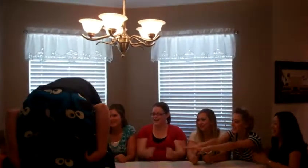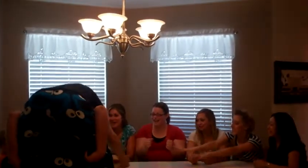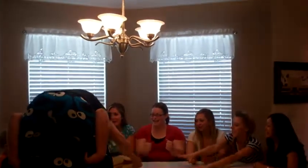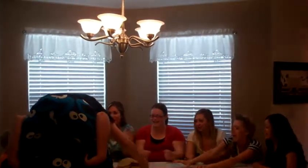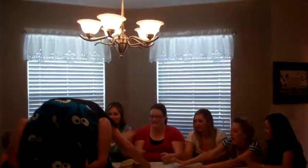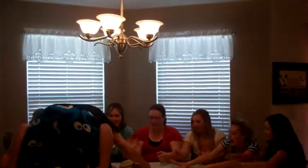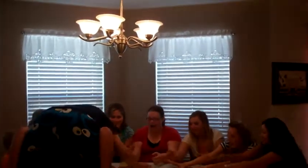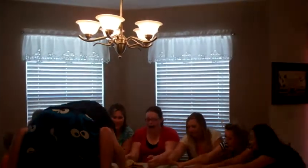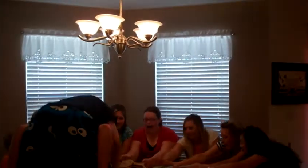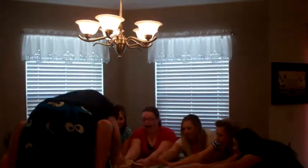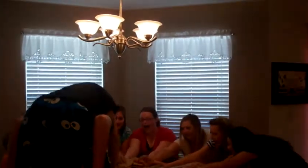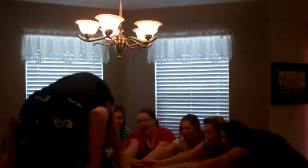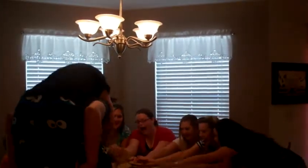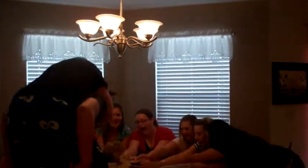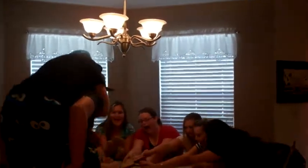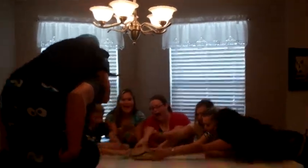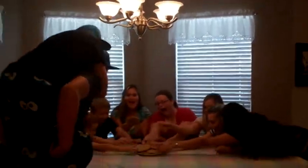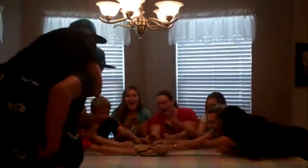Cookie!